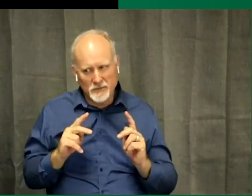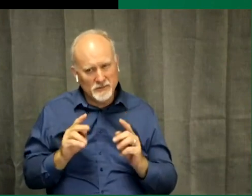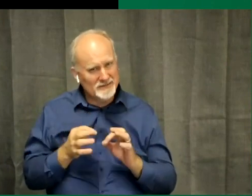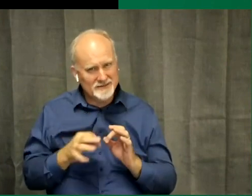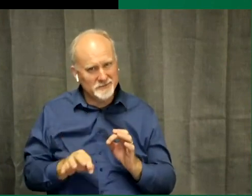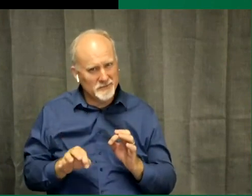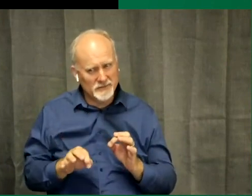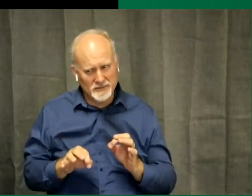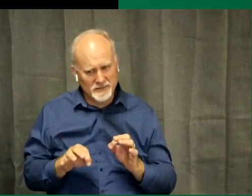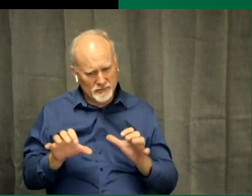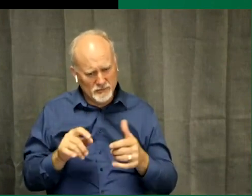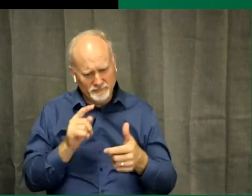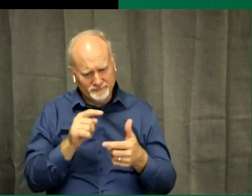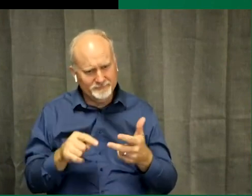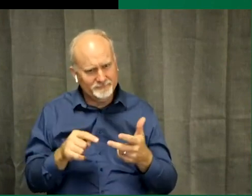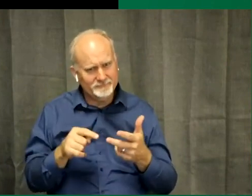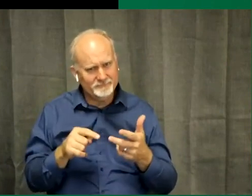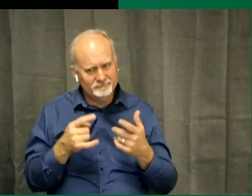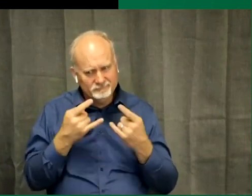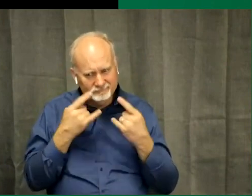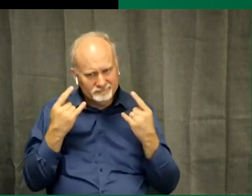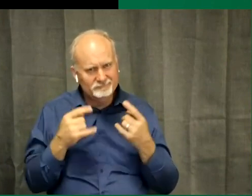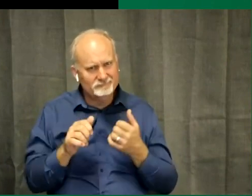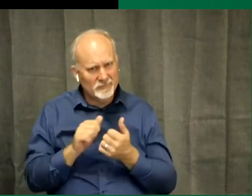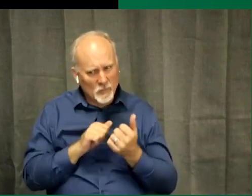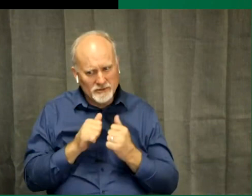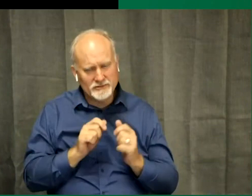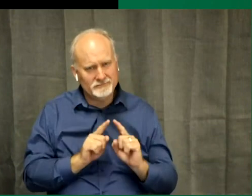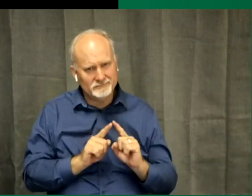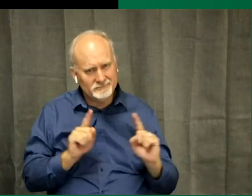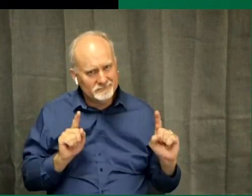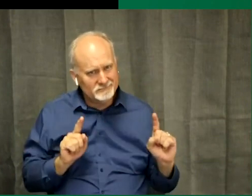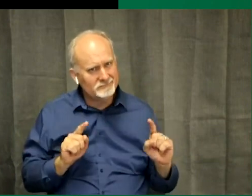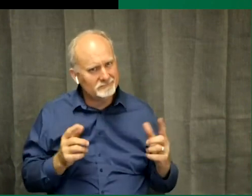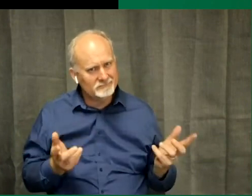do these simple things that you've seen that we talk about with mask wearing social distance